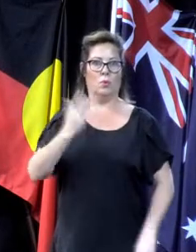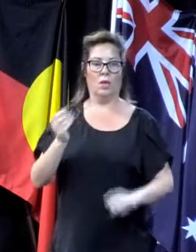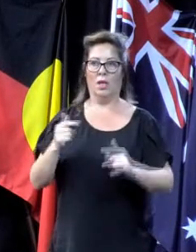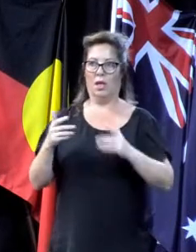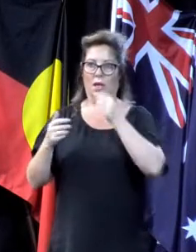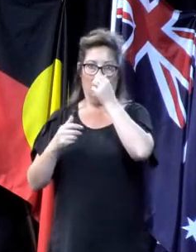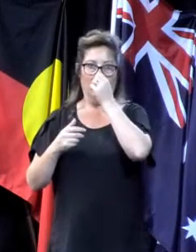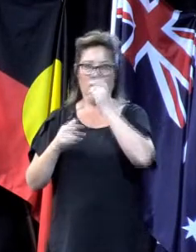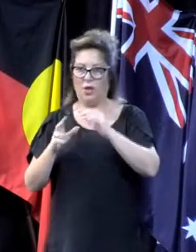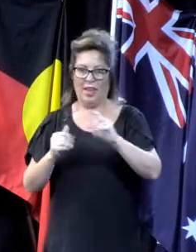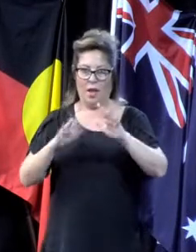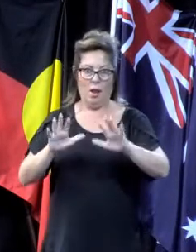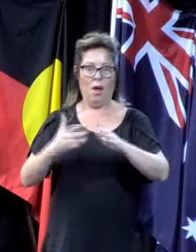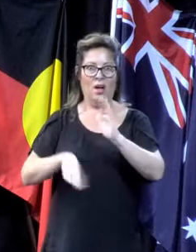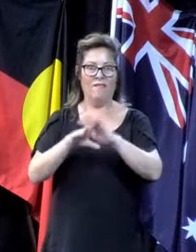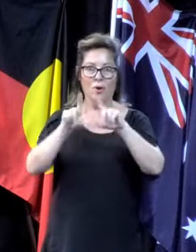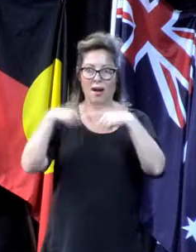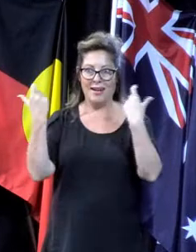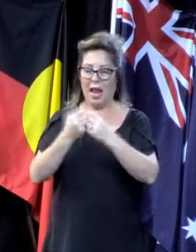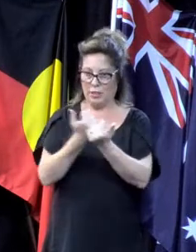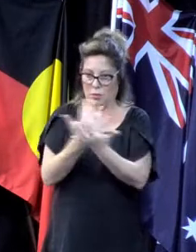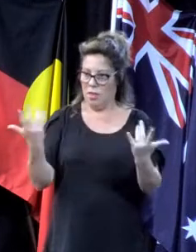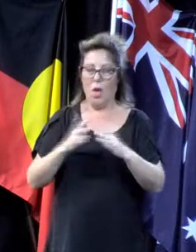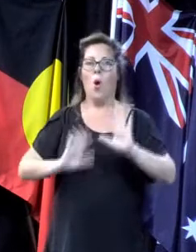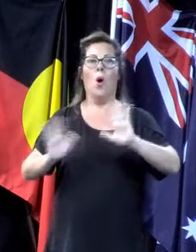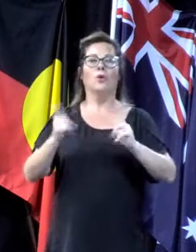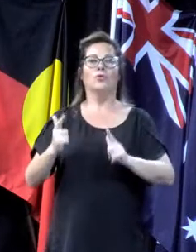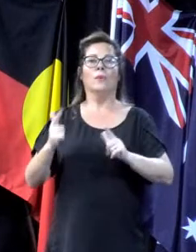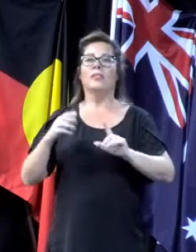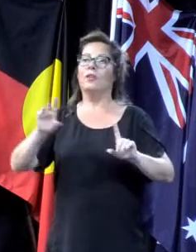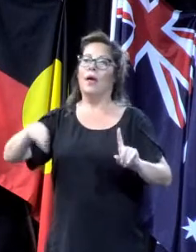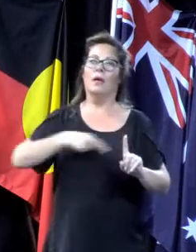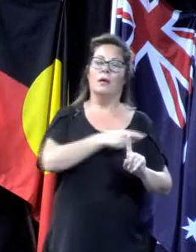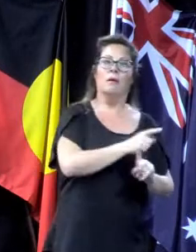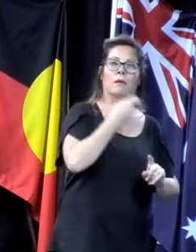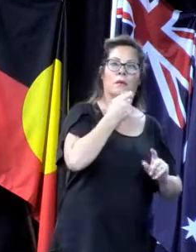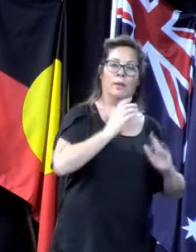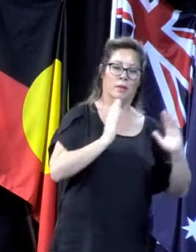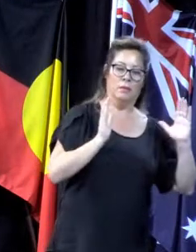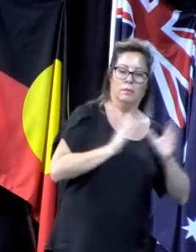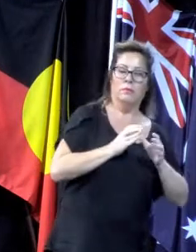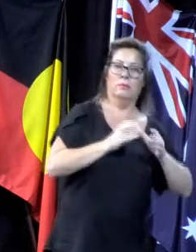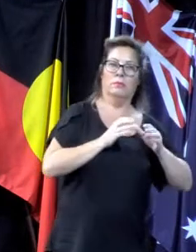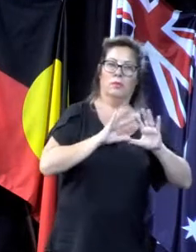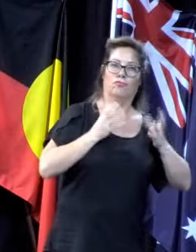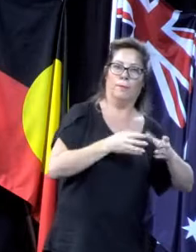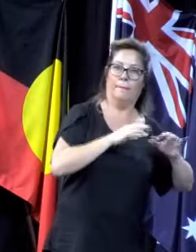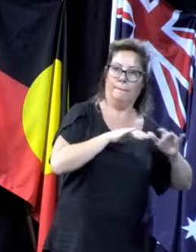So, it's working around and looking at the support that we can provide that student and the family and how they're going to get to school.